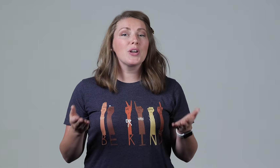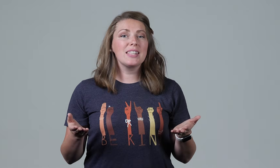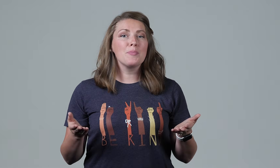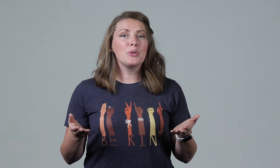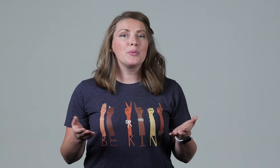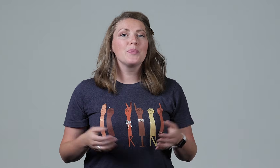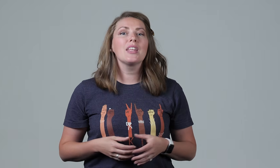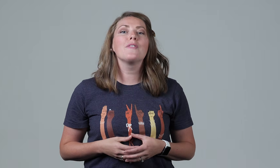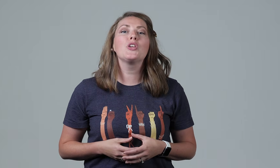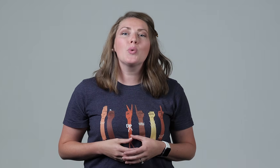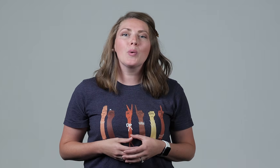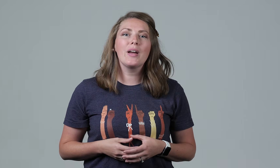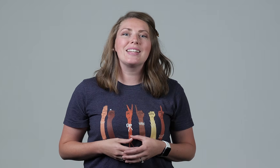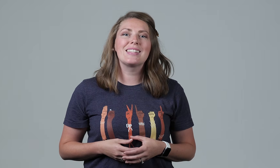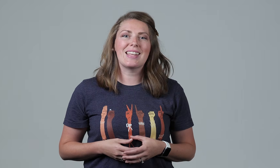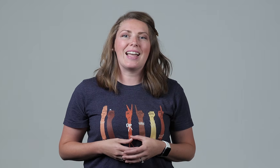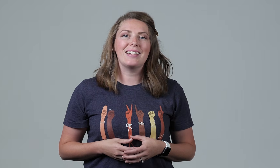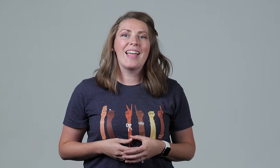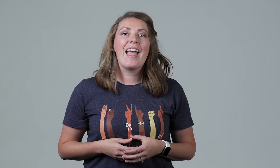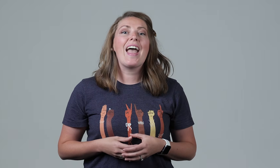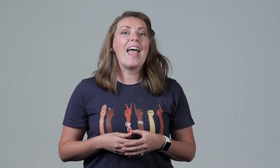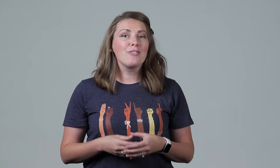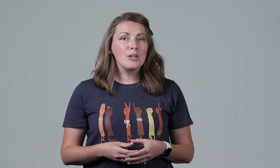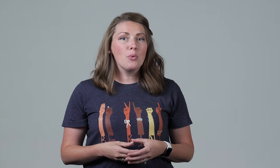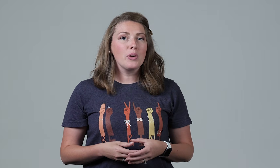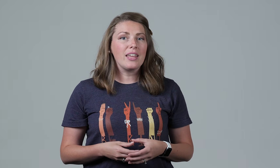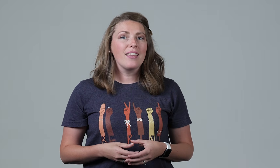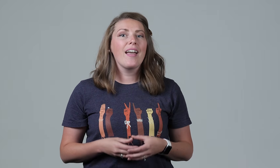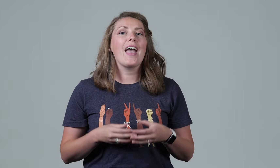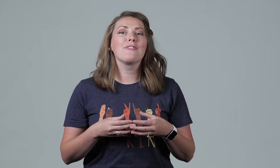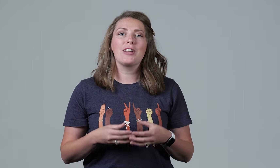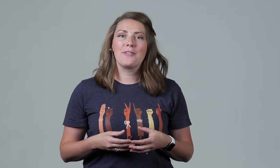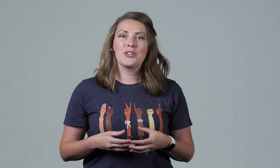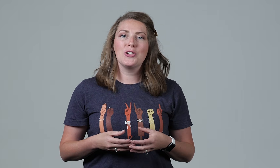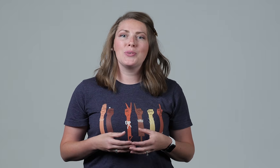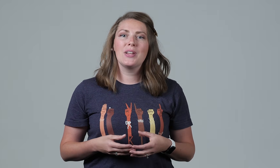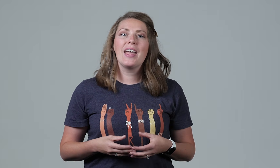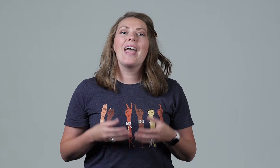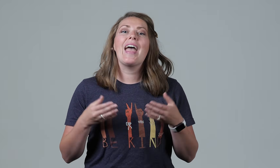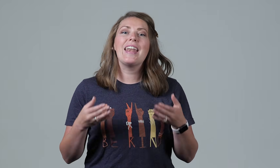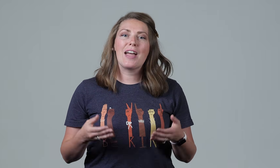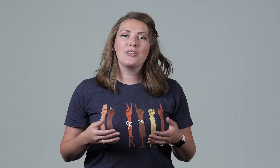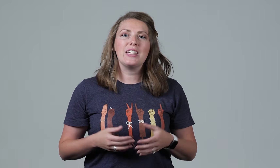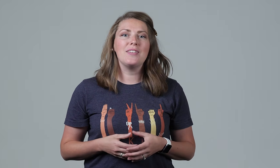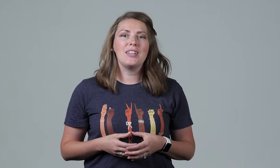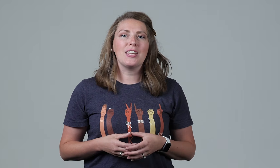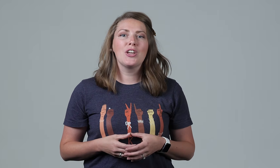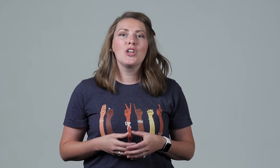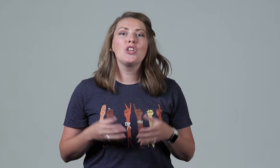example, if you are wanting to sign every morning, every afternoon, and every evening,